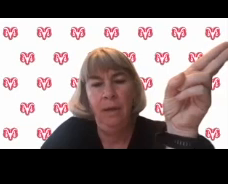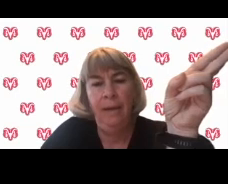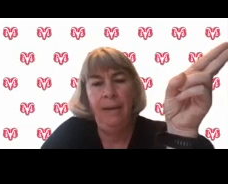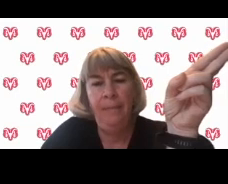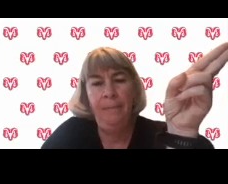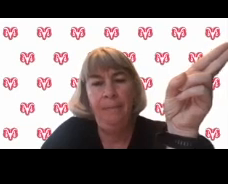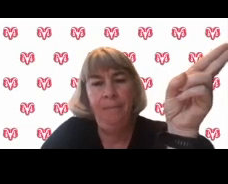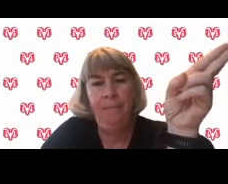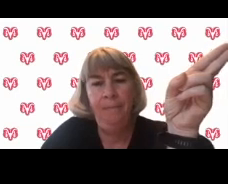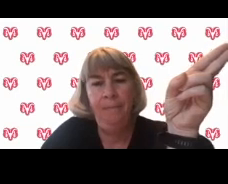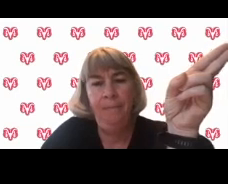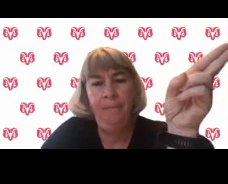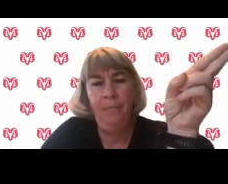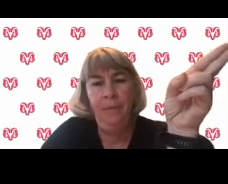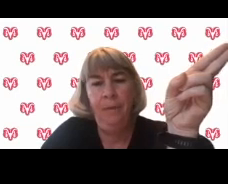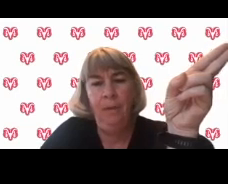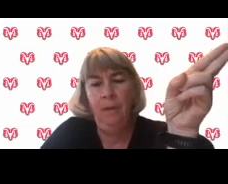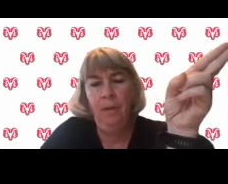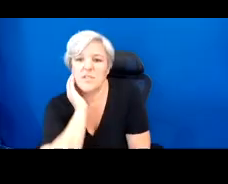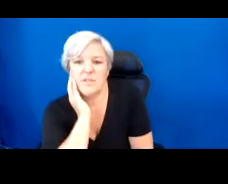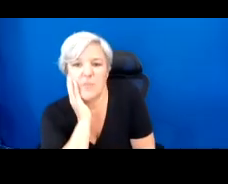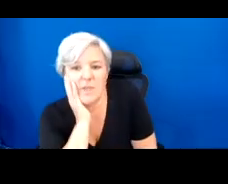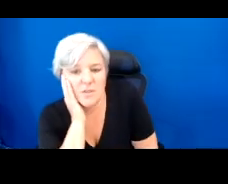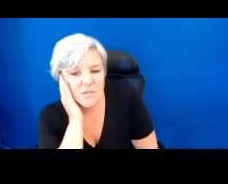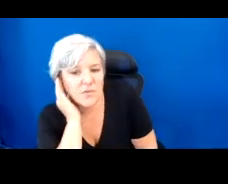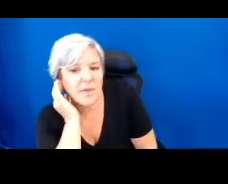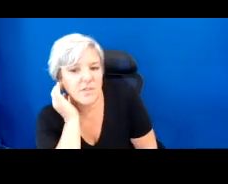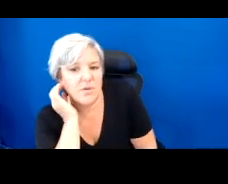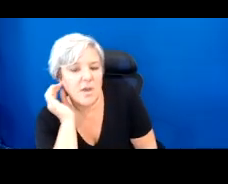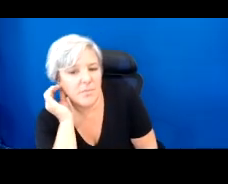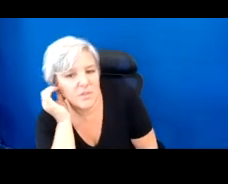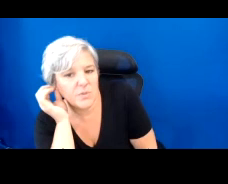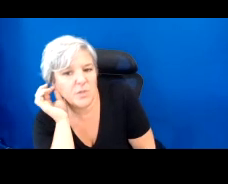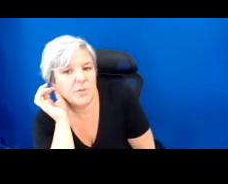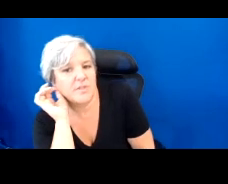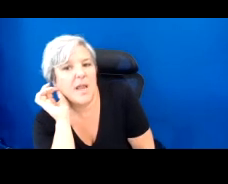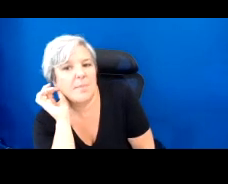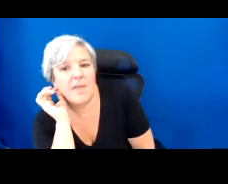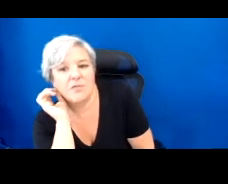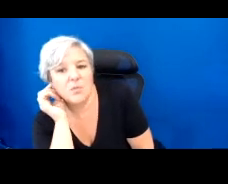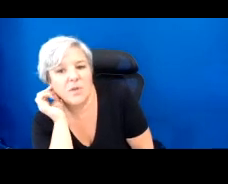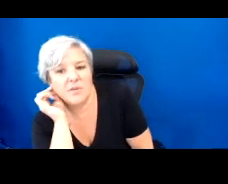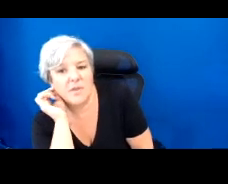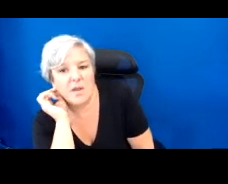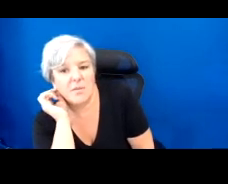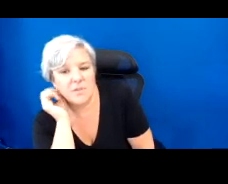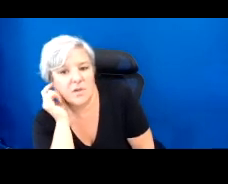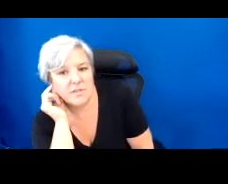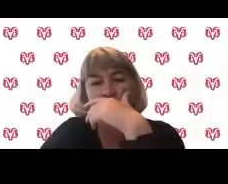of Miss Norton. Just if we can just remind you, the two interpreters can hop in that room with us for sure.